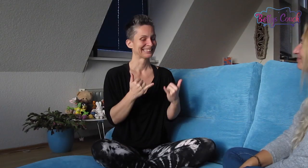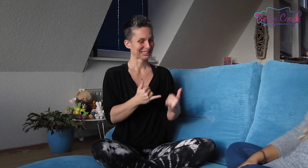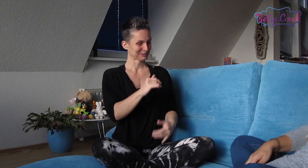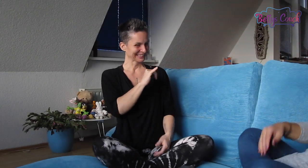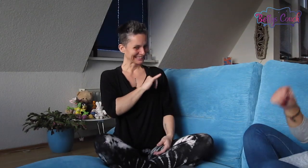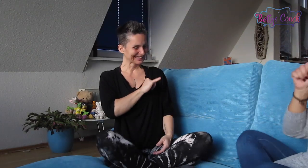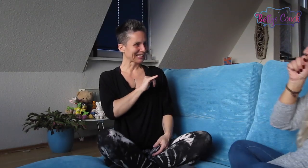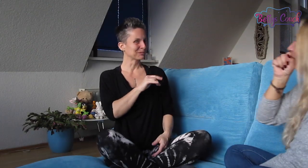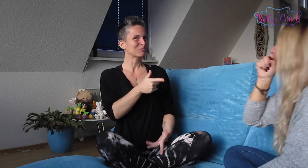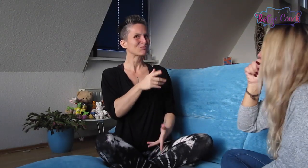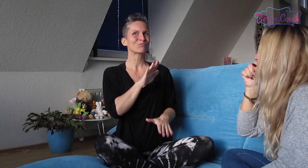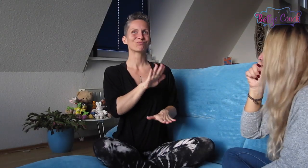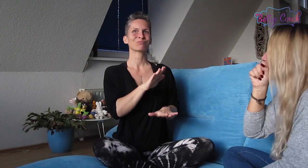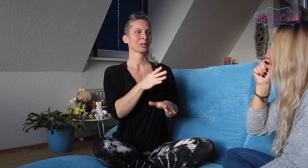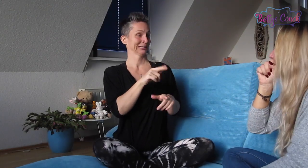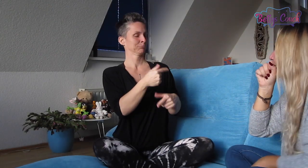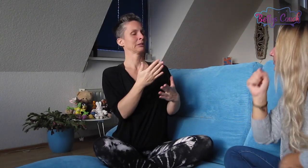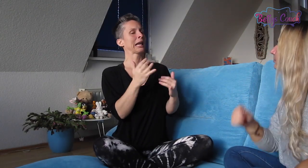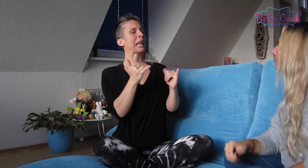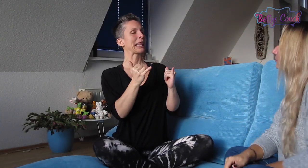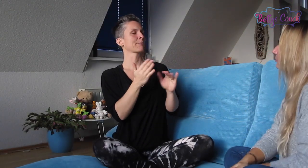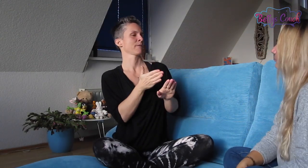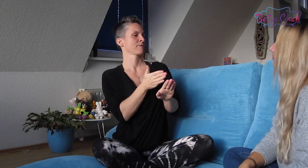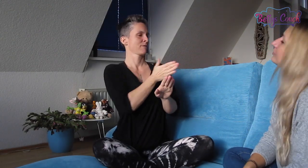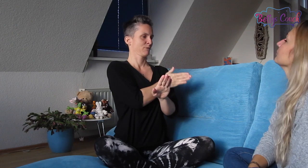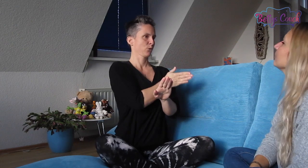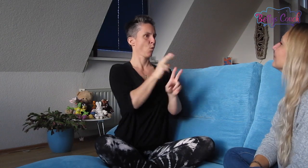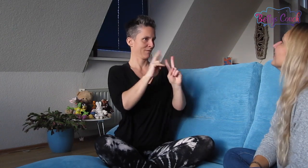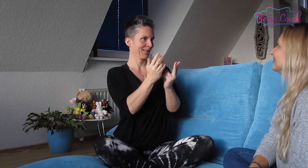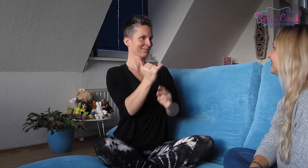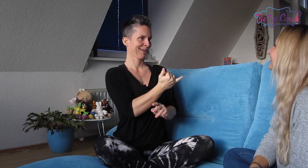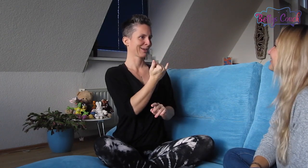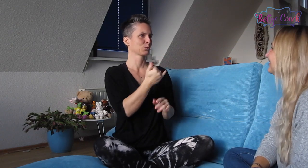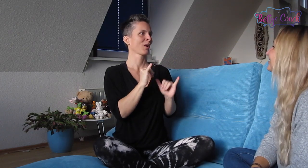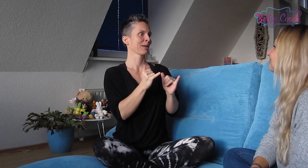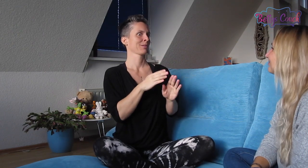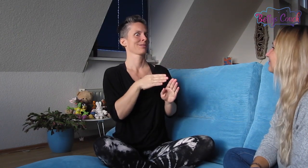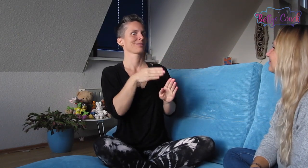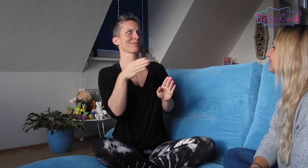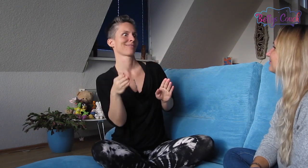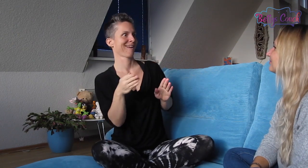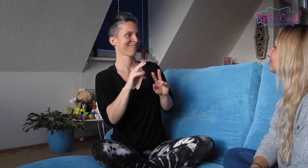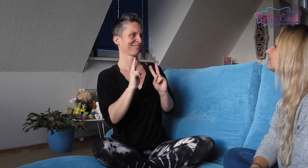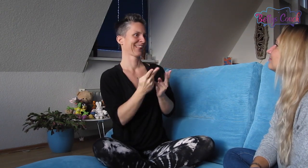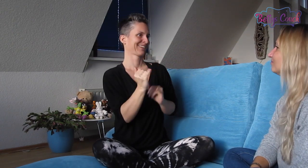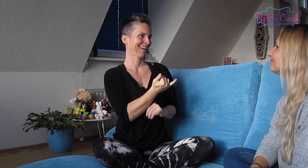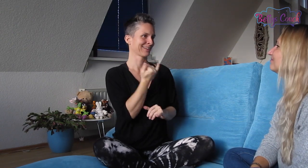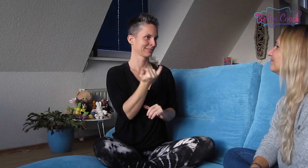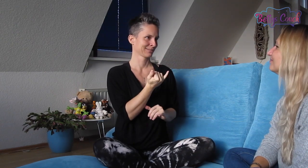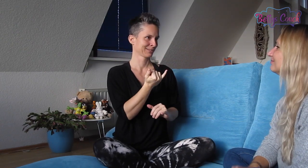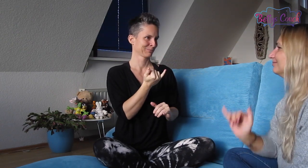Now I would be interested in the following. Your life before and after your trip around the world.